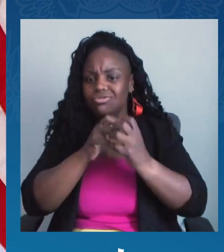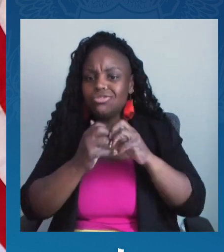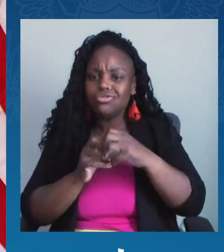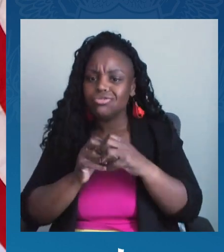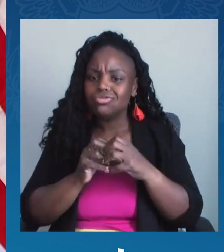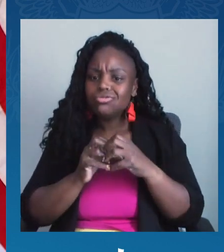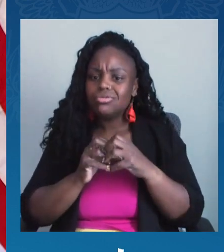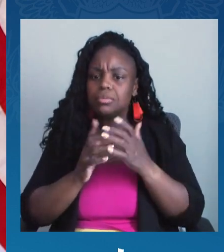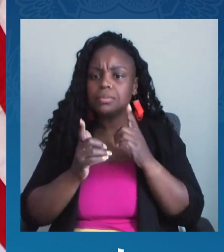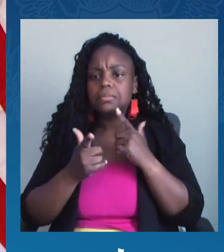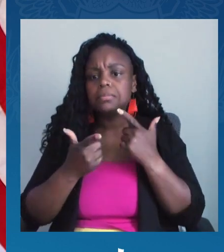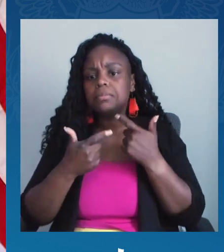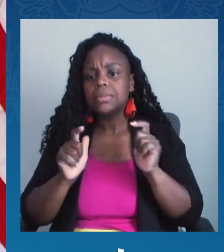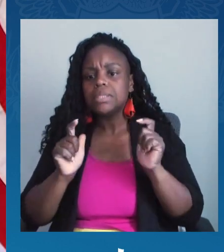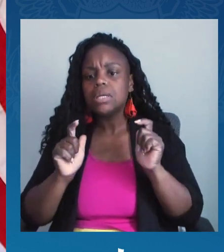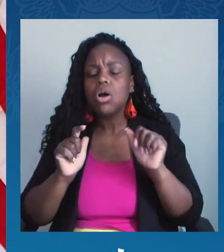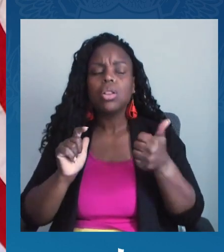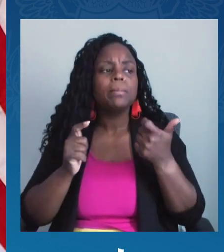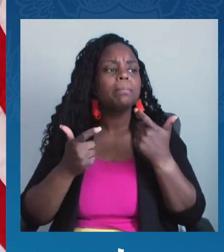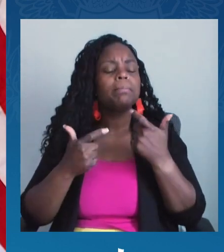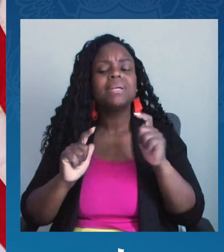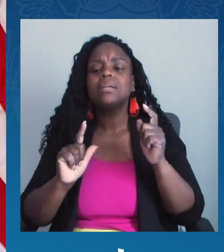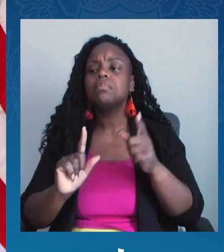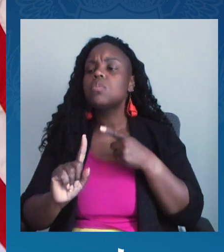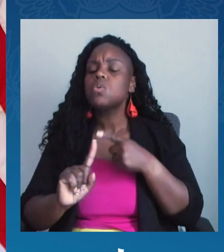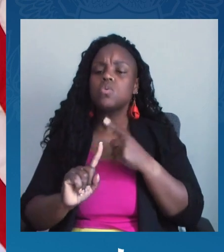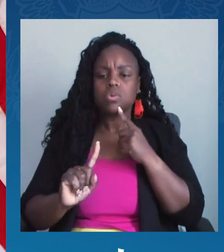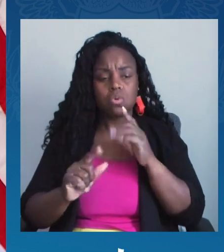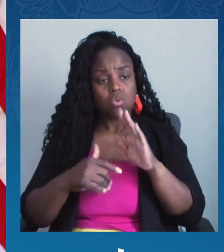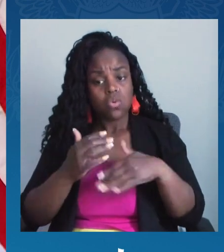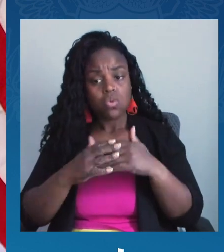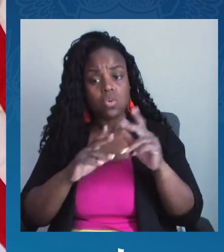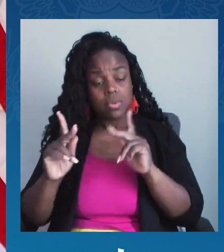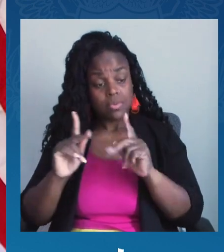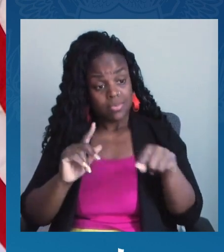Let's bring together the folks that have been fighting for voting rights with the folks,